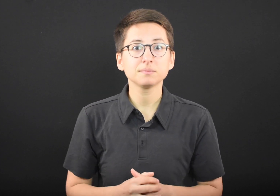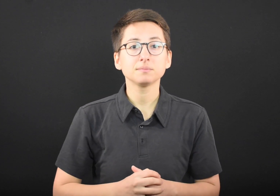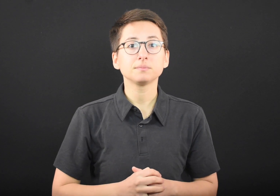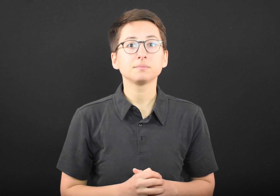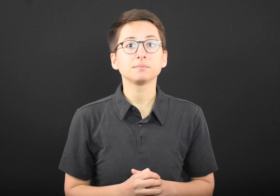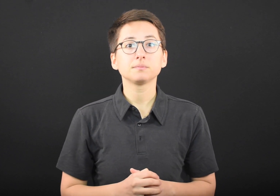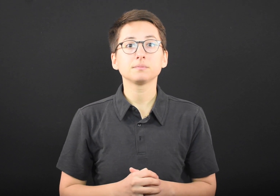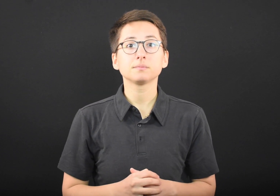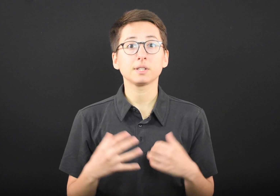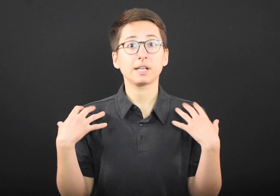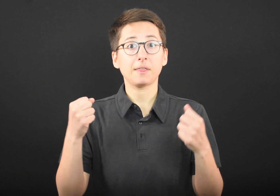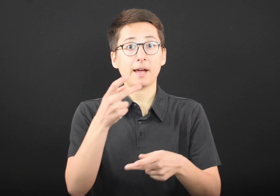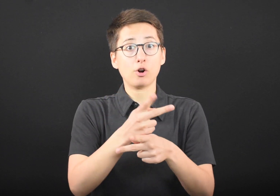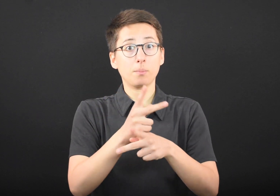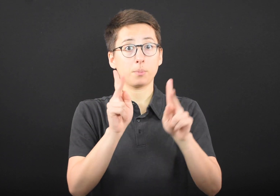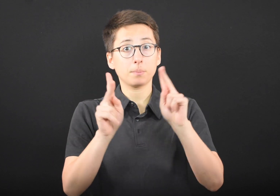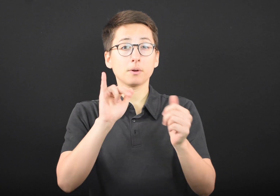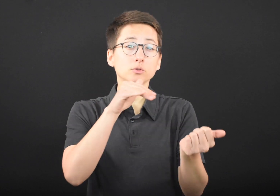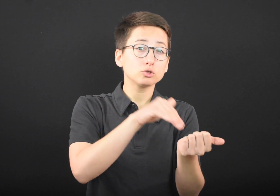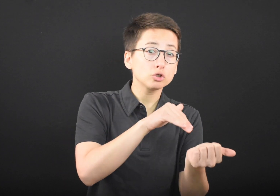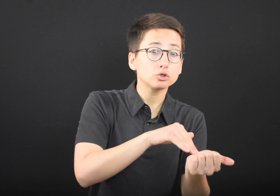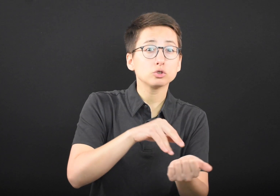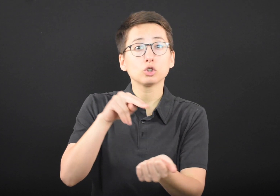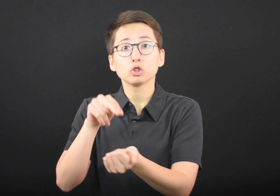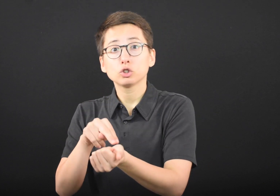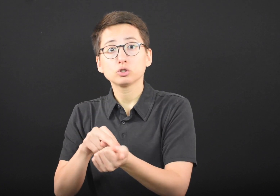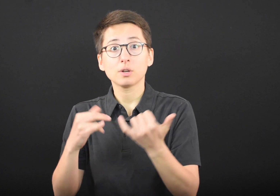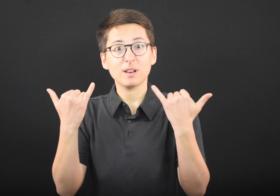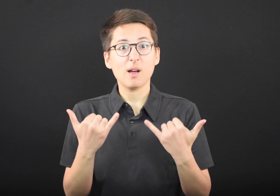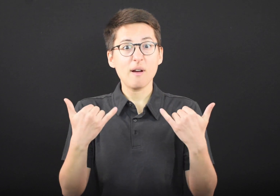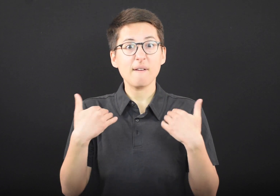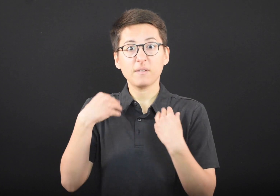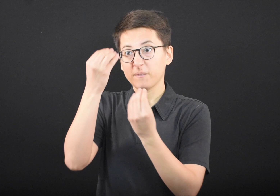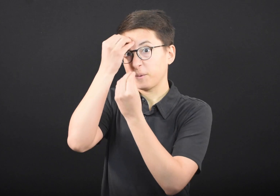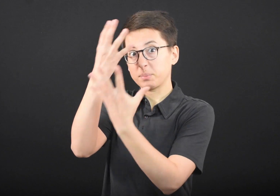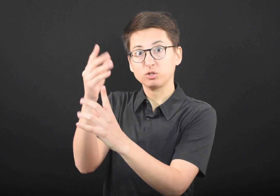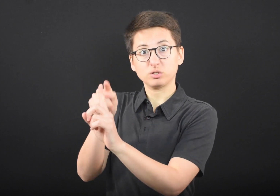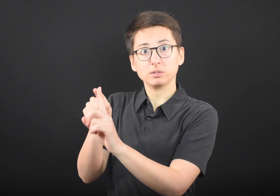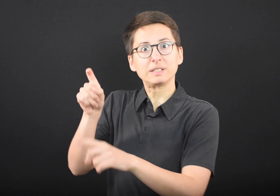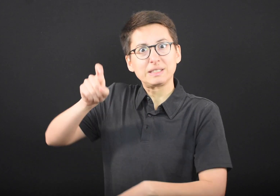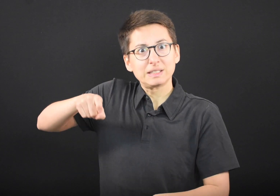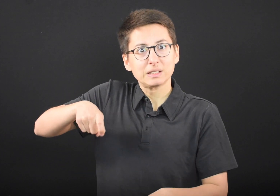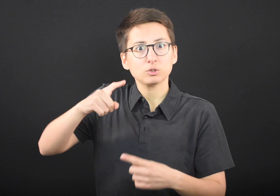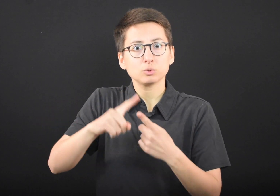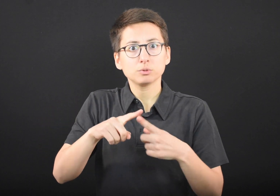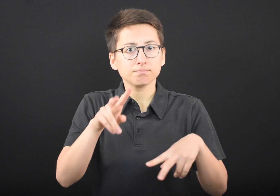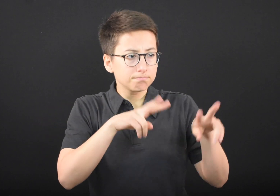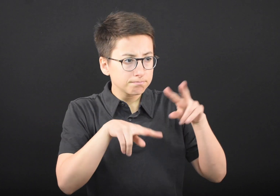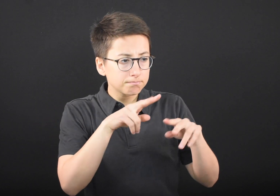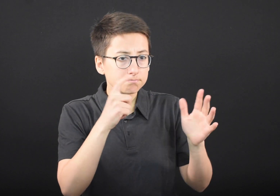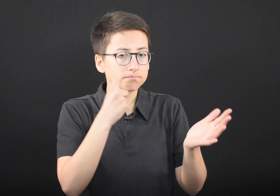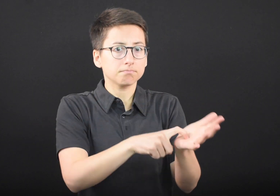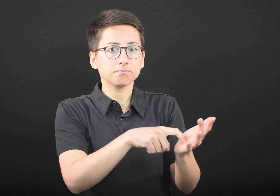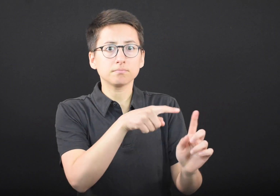o Providers now have information they need about this rare event, how to recognize it, and how to